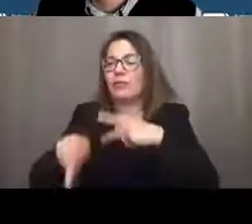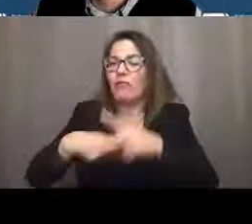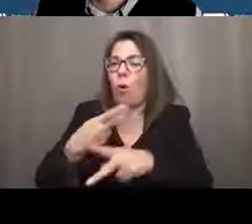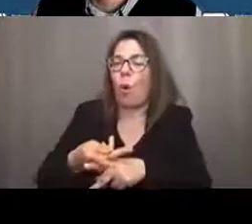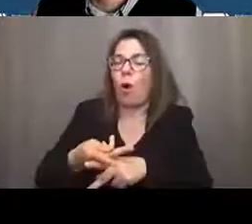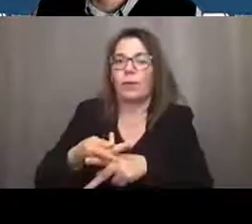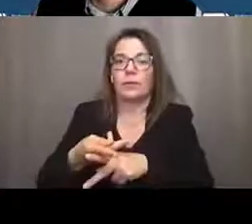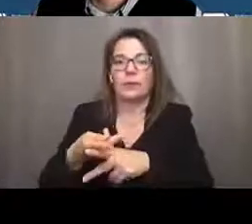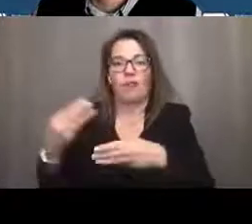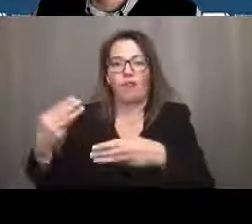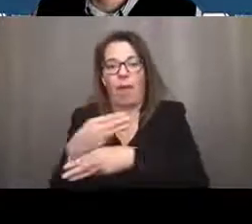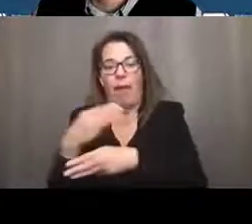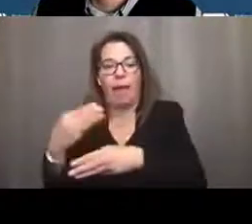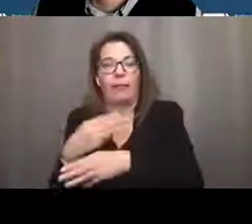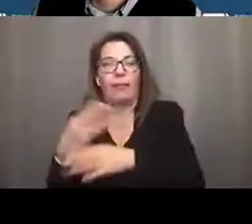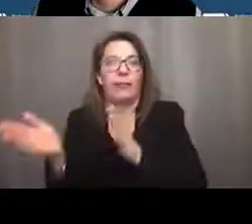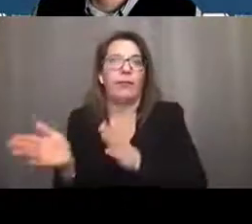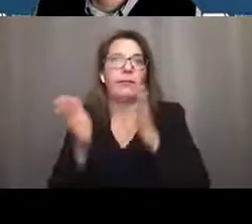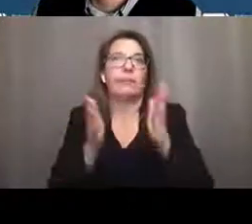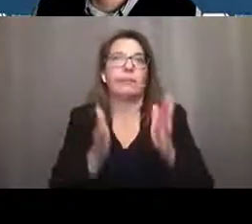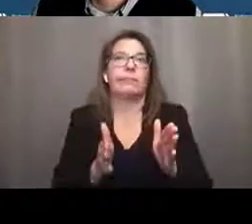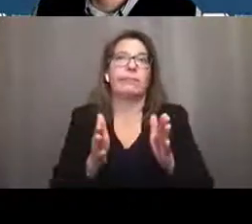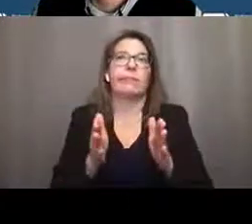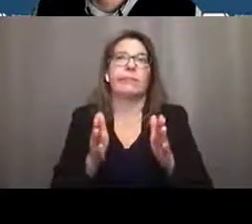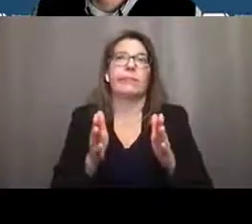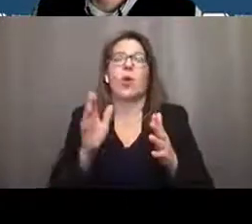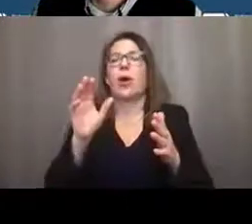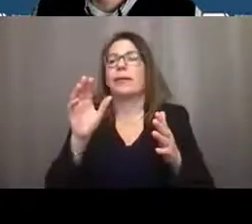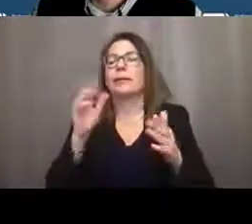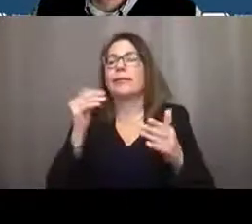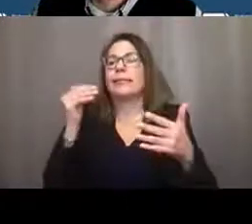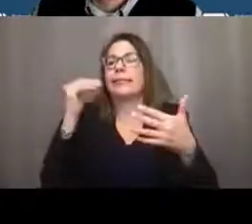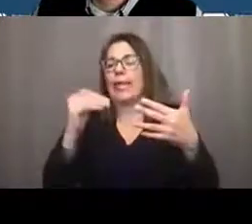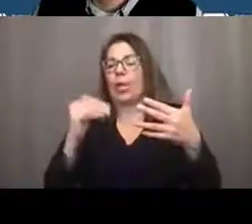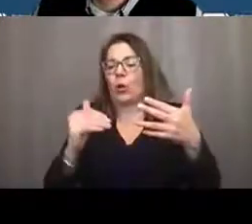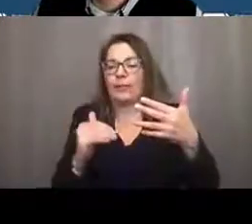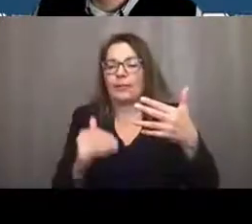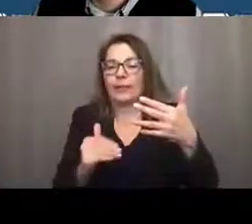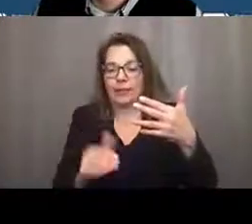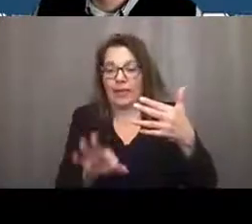of math of or sequences to get to the same answer, right?